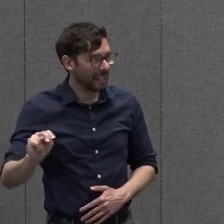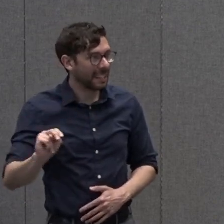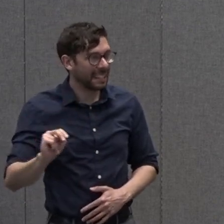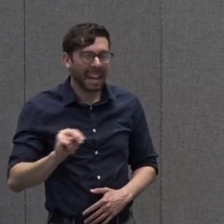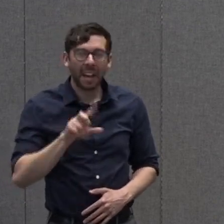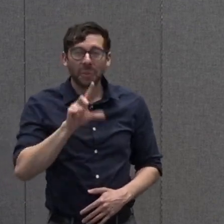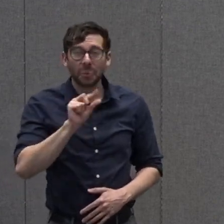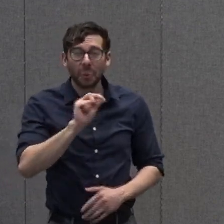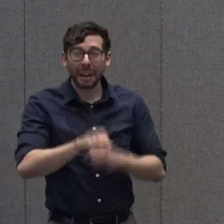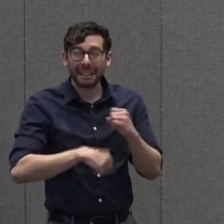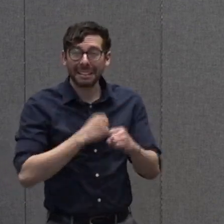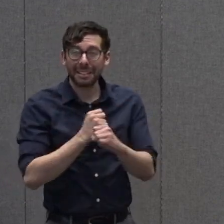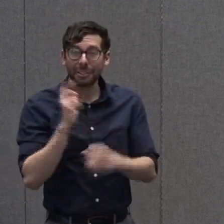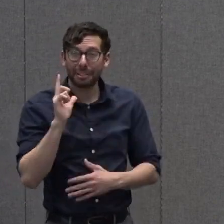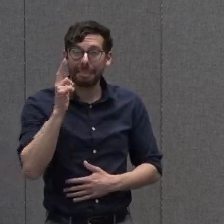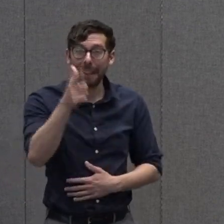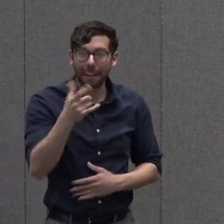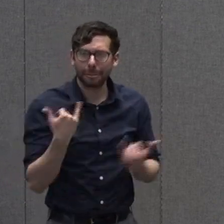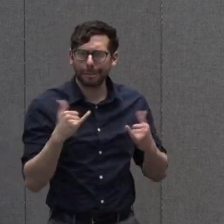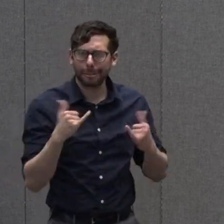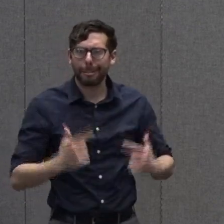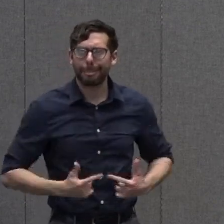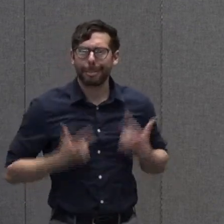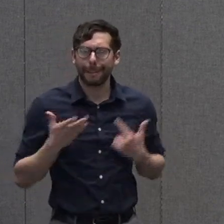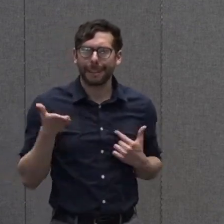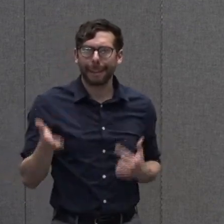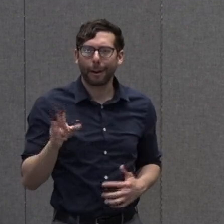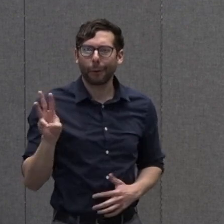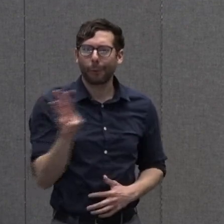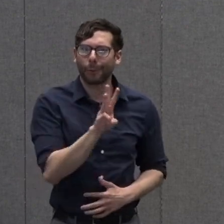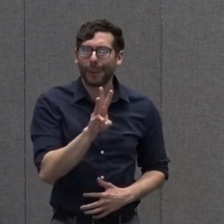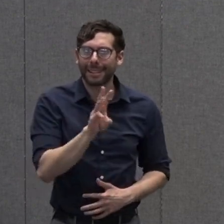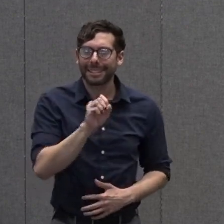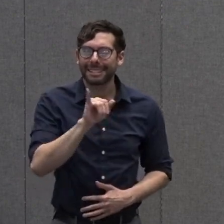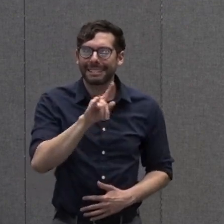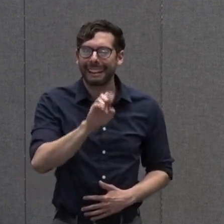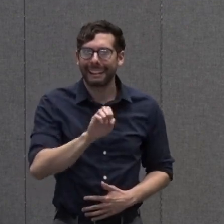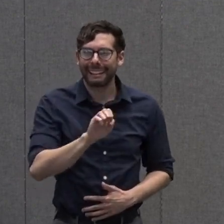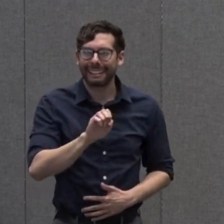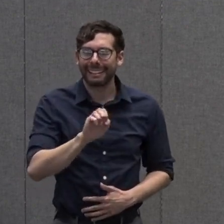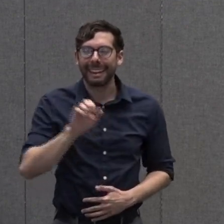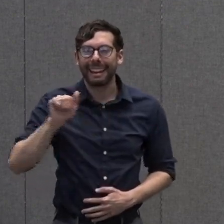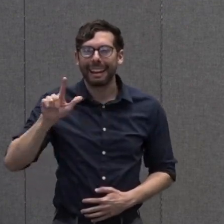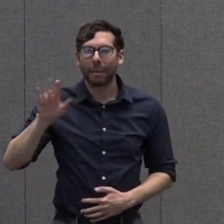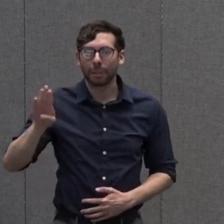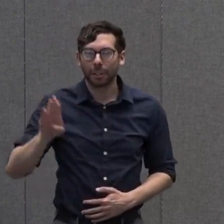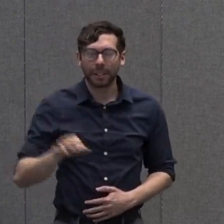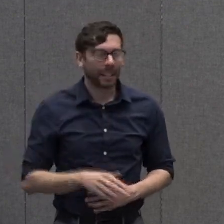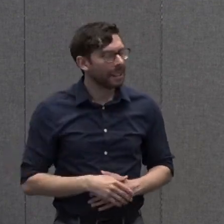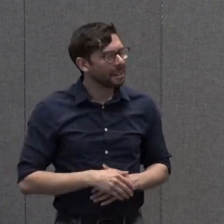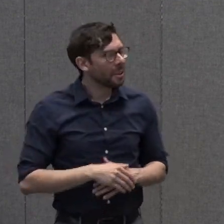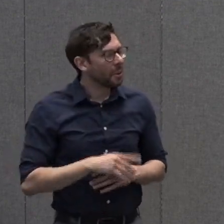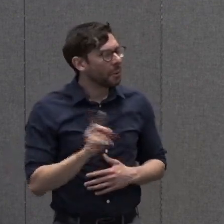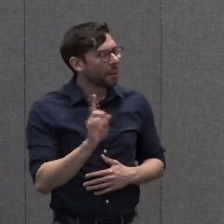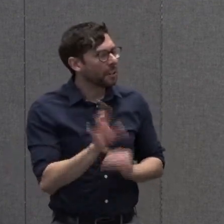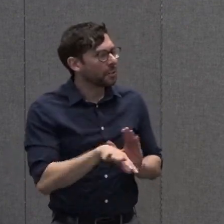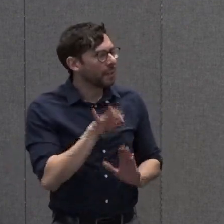Now, how did you, how did the museum acquire this gentleman, here. He was another rescue, he was someone's pet.